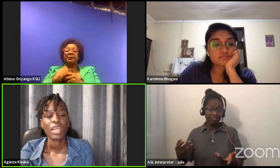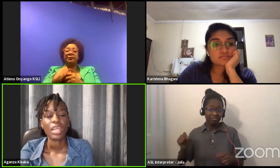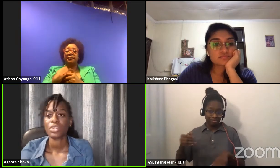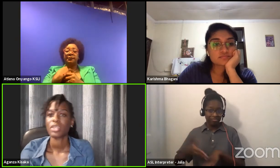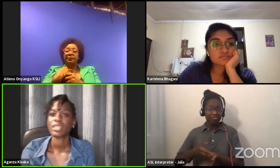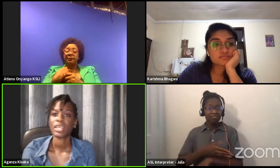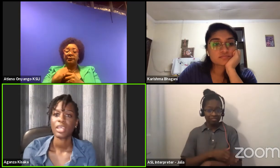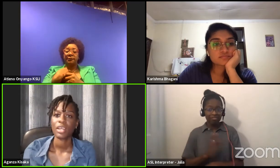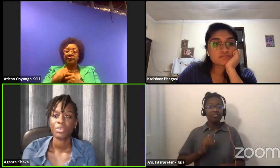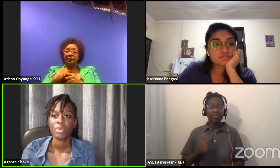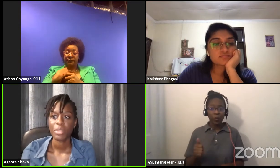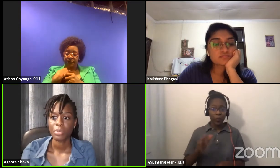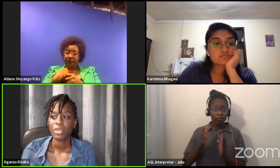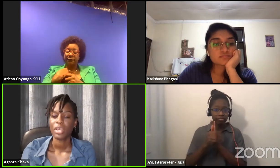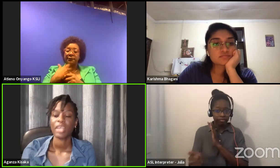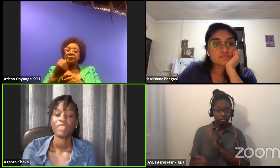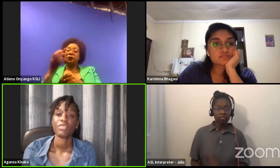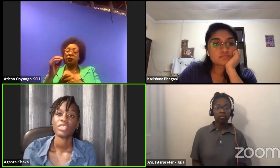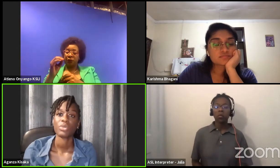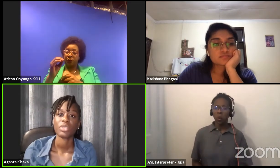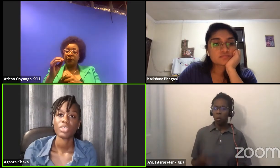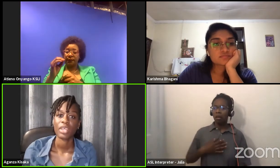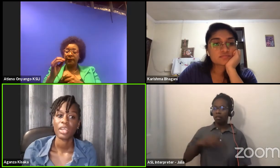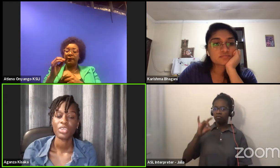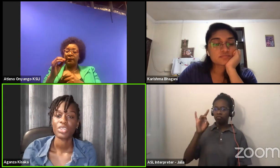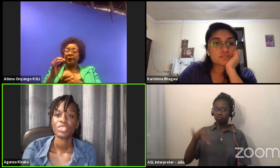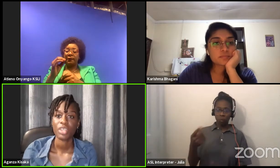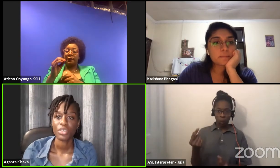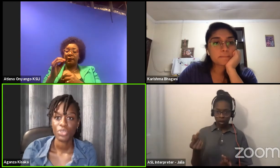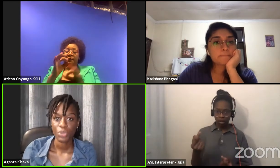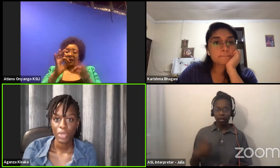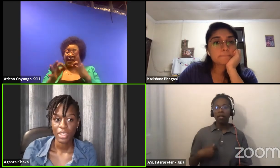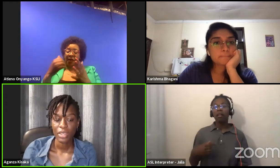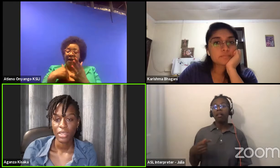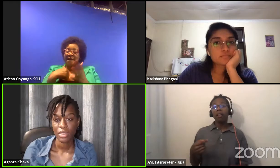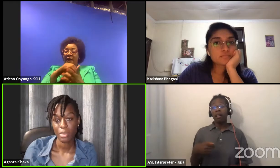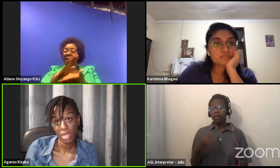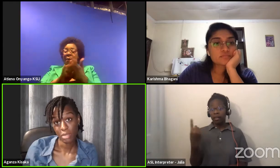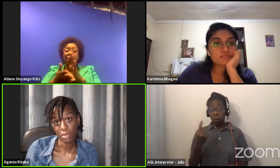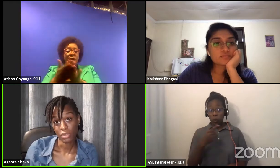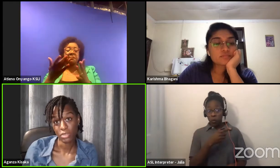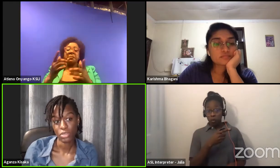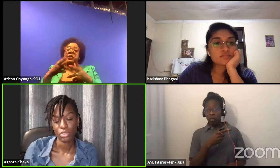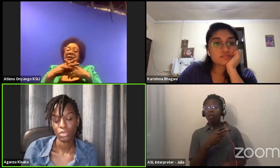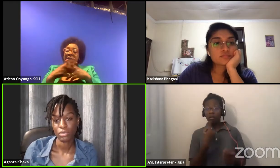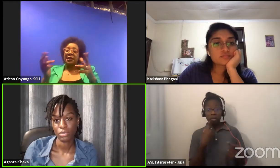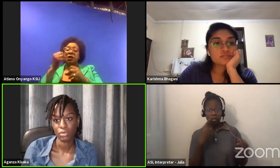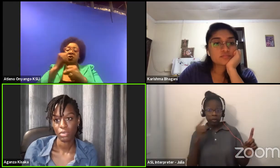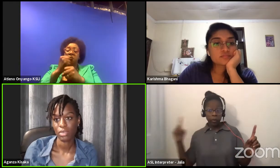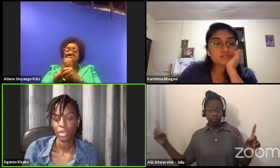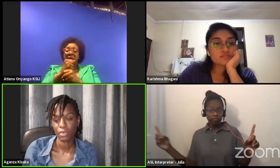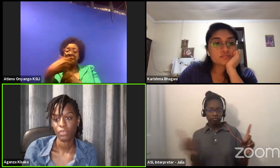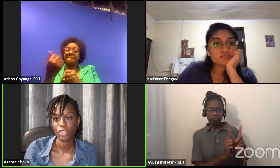Yeah so I'd say, get under people and if there's no one to get under, start doing the minimal, so don't...